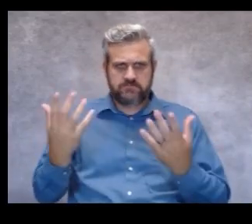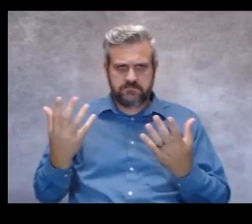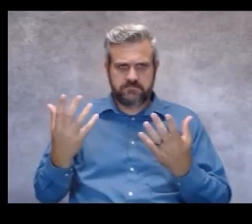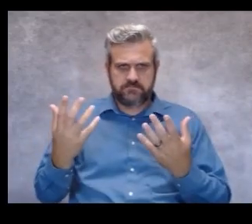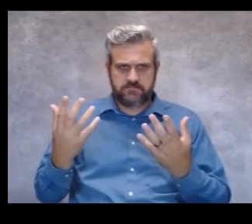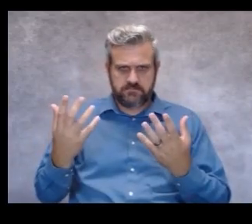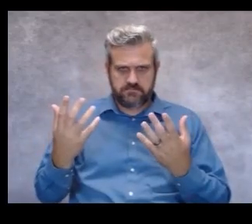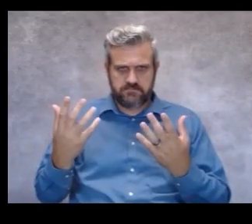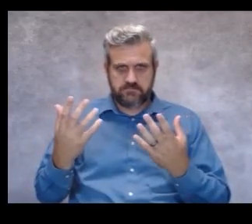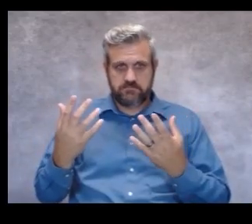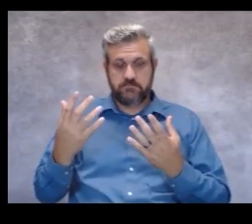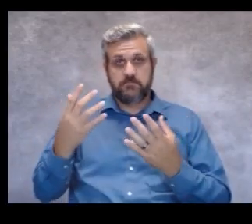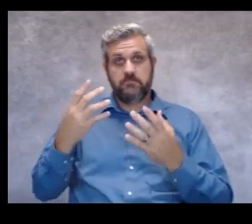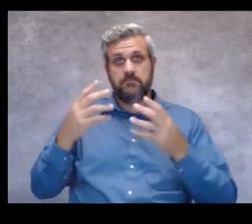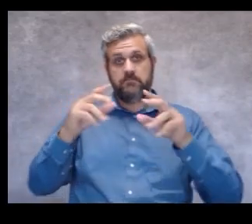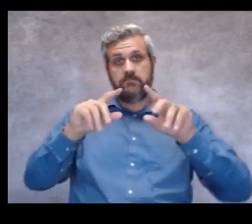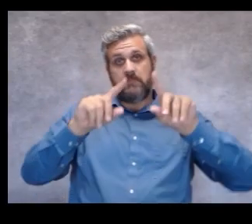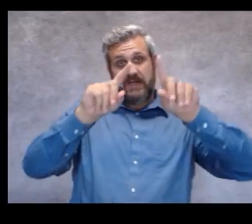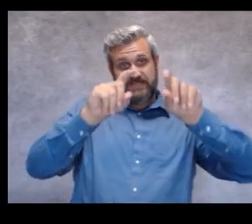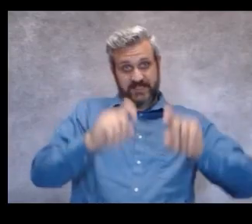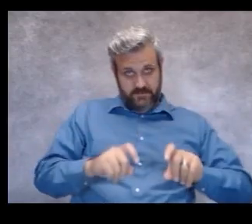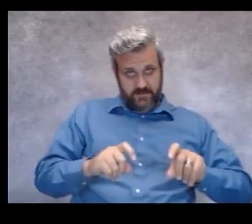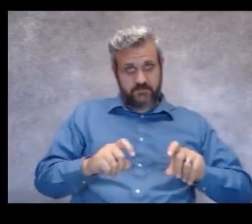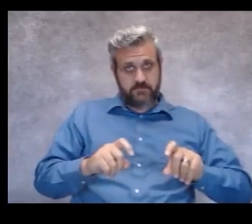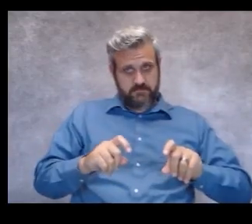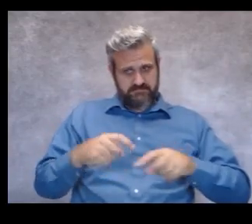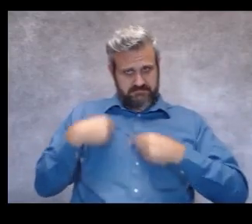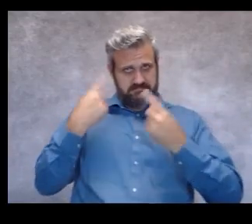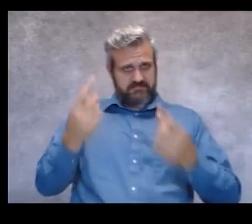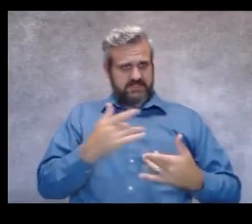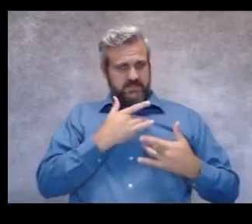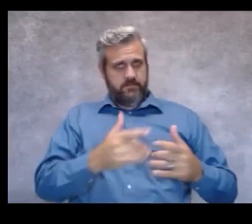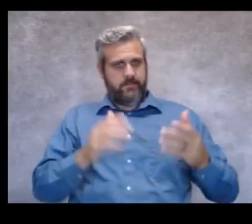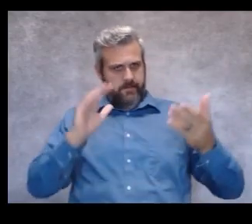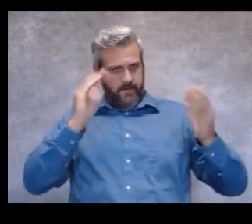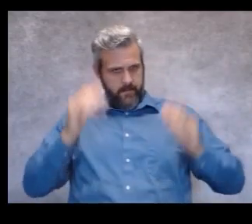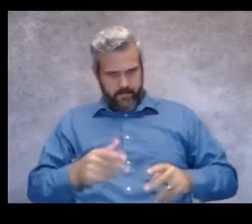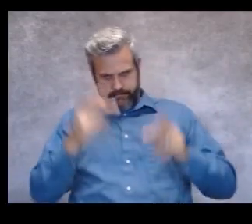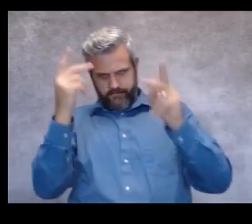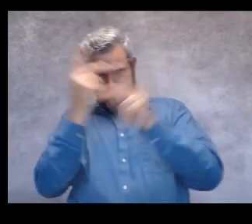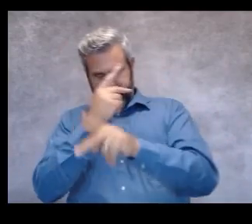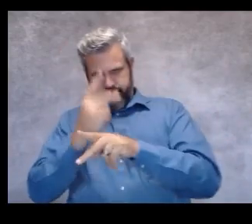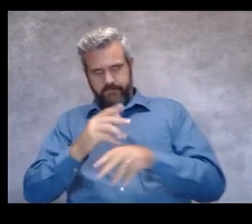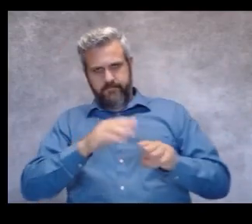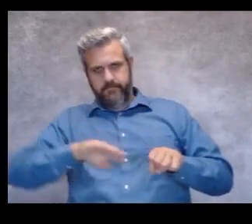Assessments are normed and as as the test gets older, so do the norms. Refu